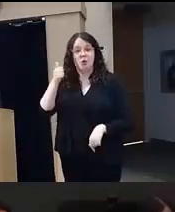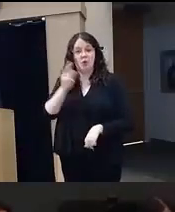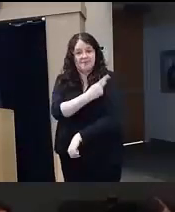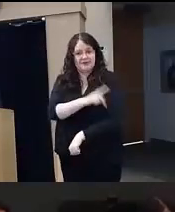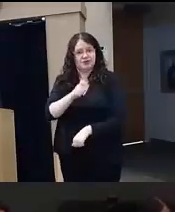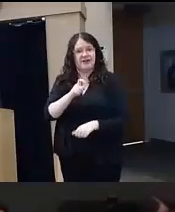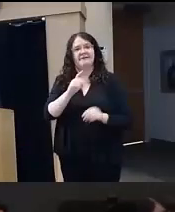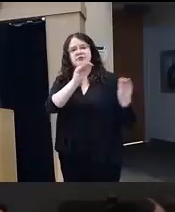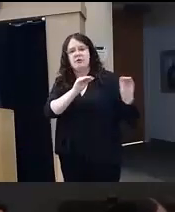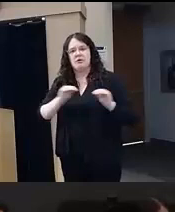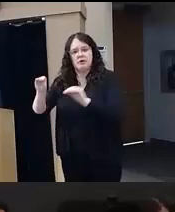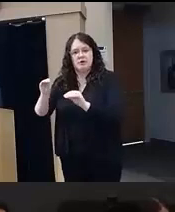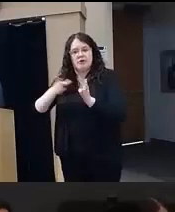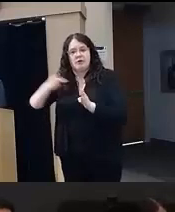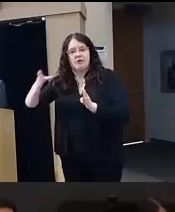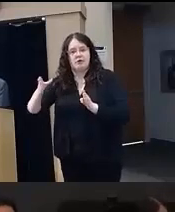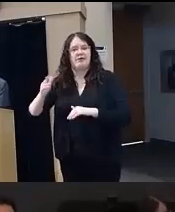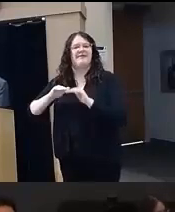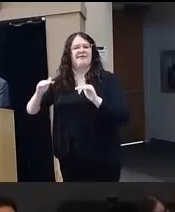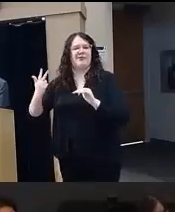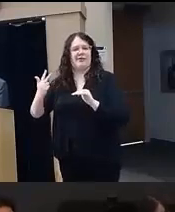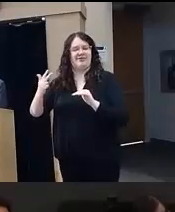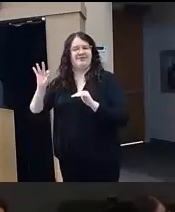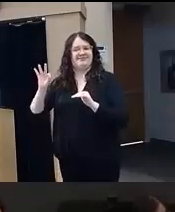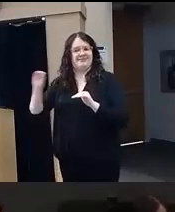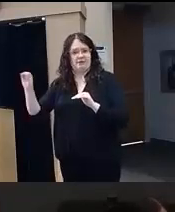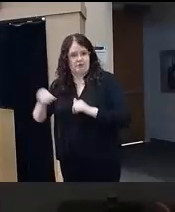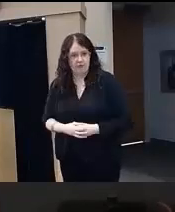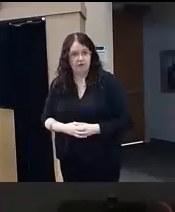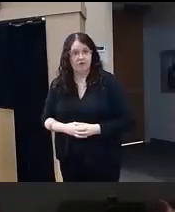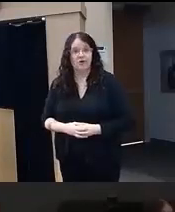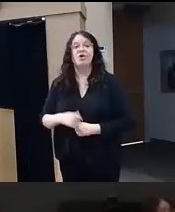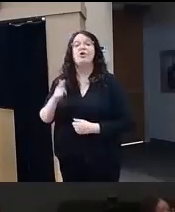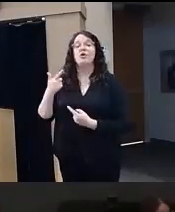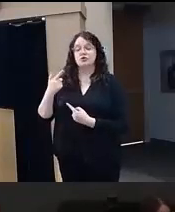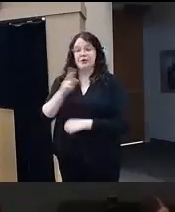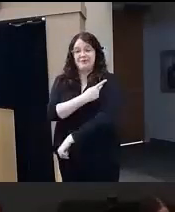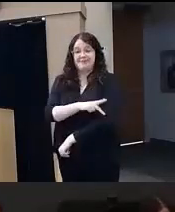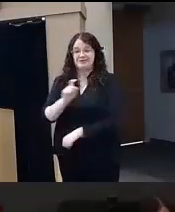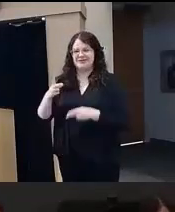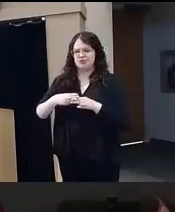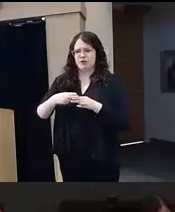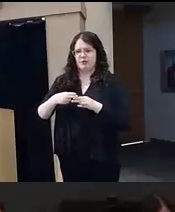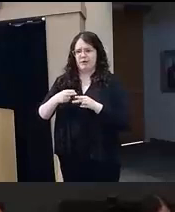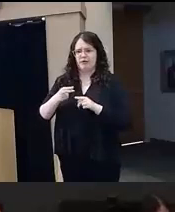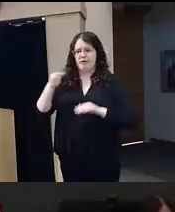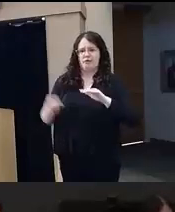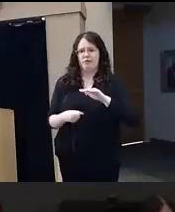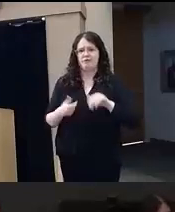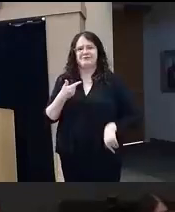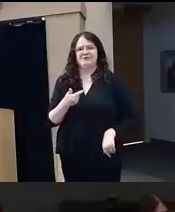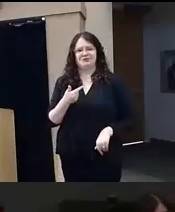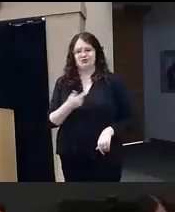thousand and then 290 221 patients or all of them temporarily to our g9200 mips unit